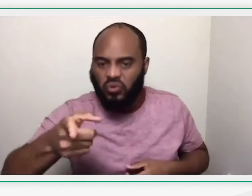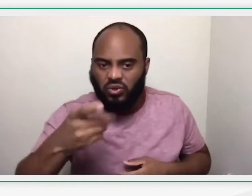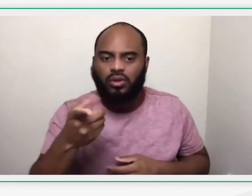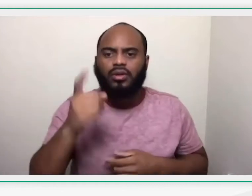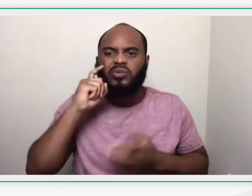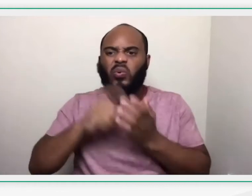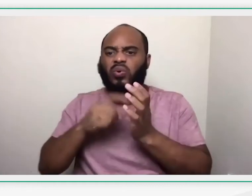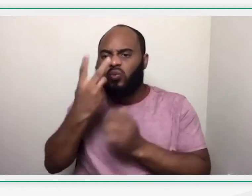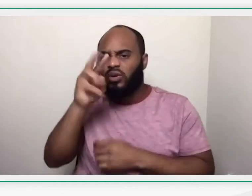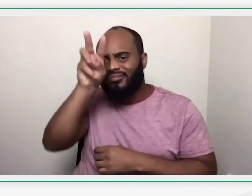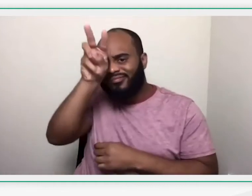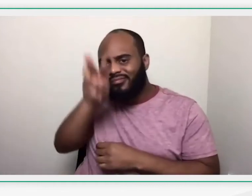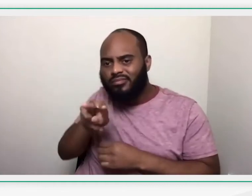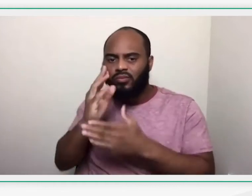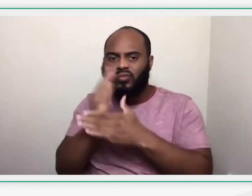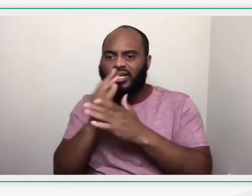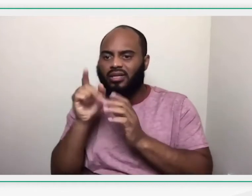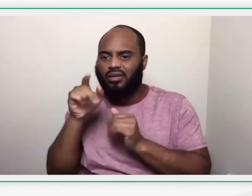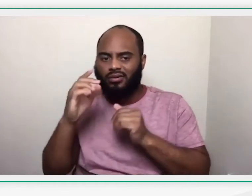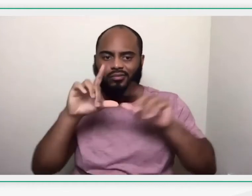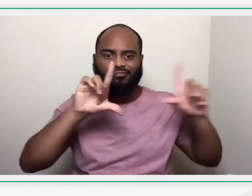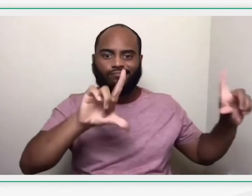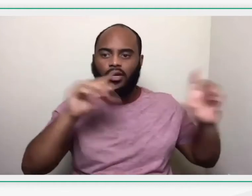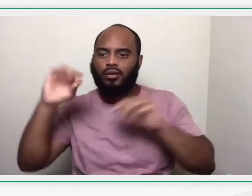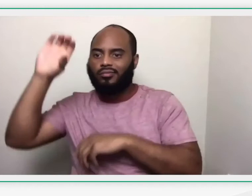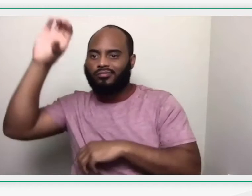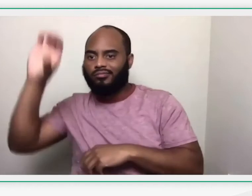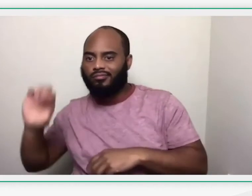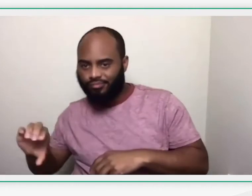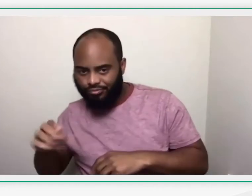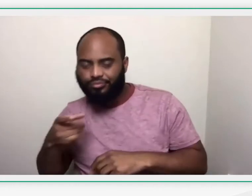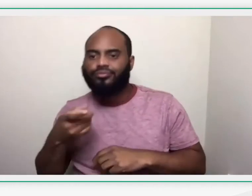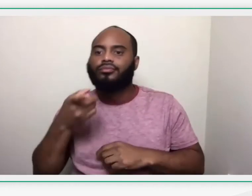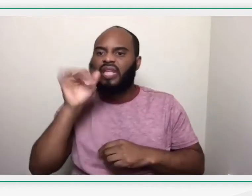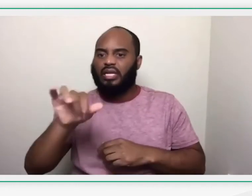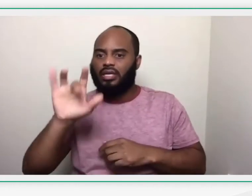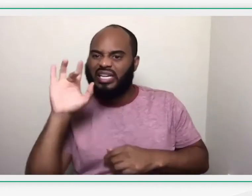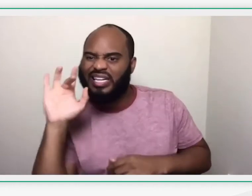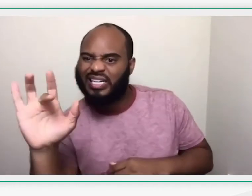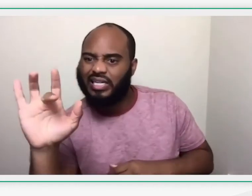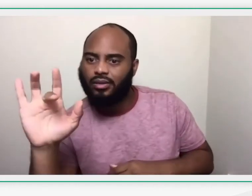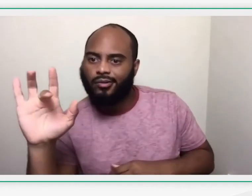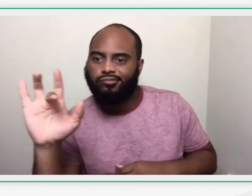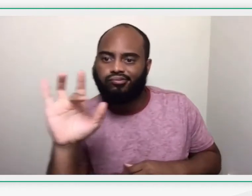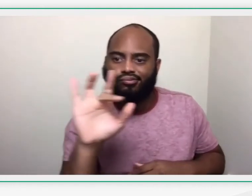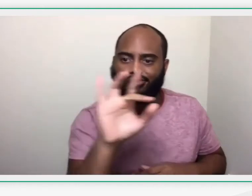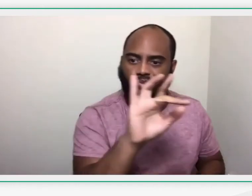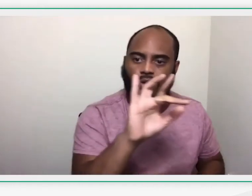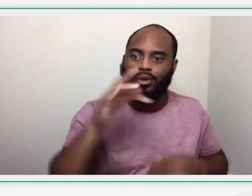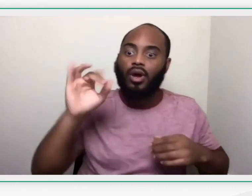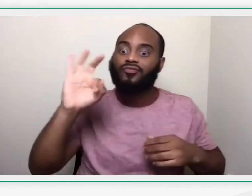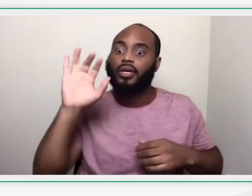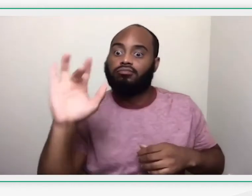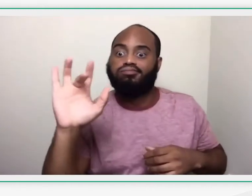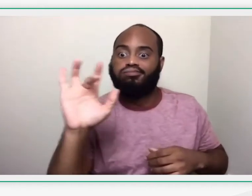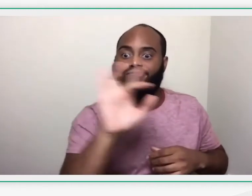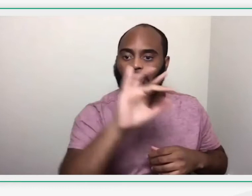you can use that control feature to slide the sliders back and forth and re-size, again, either the video screen, or the presentation